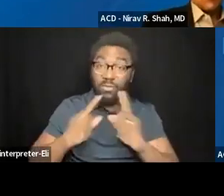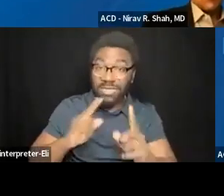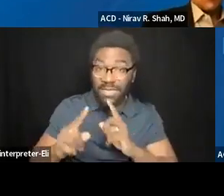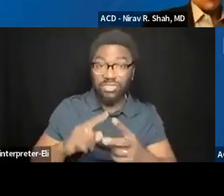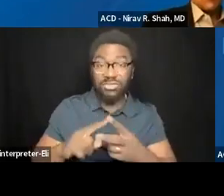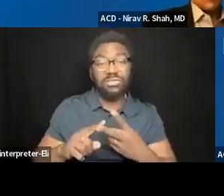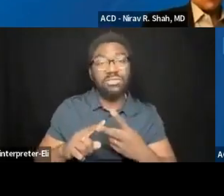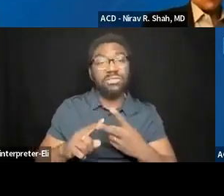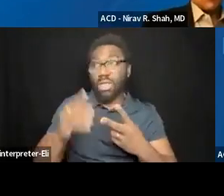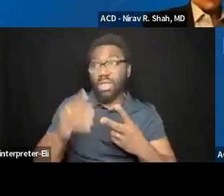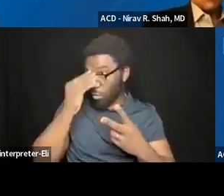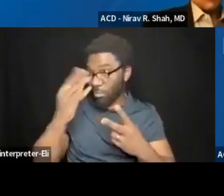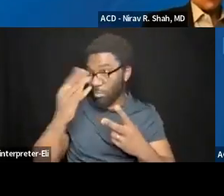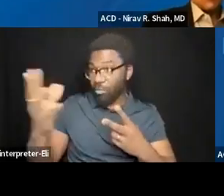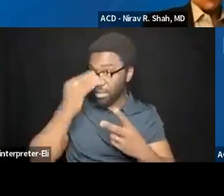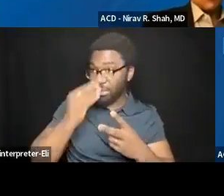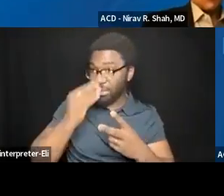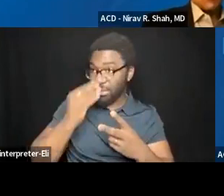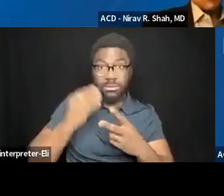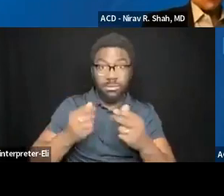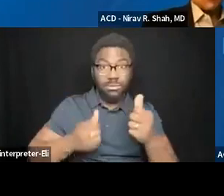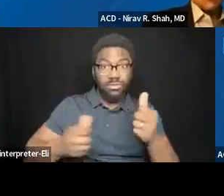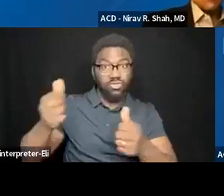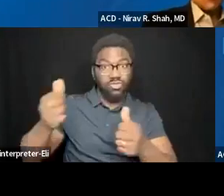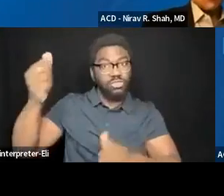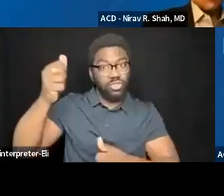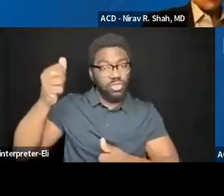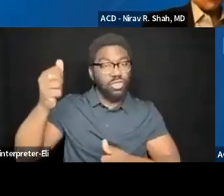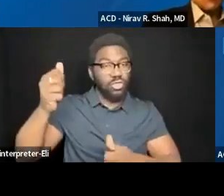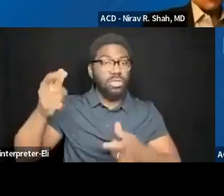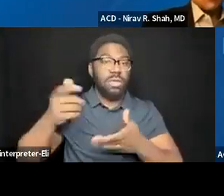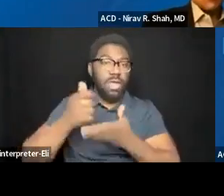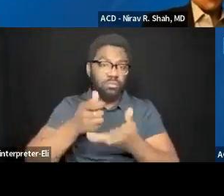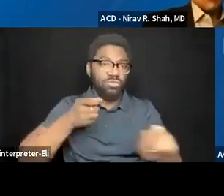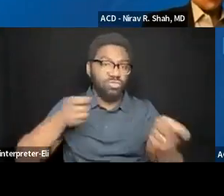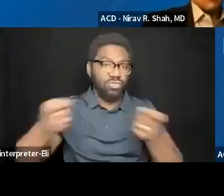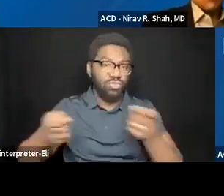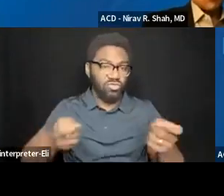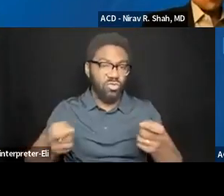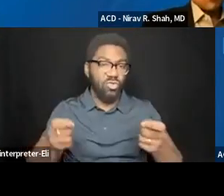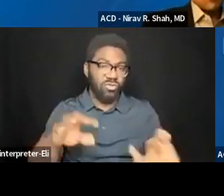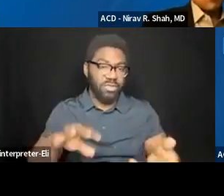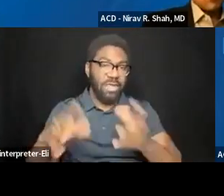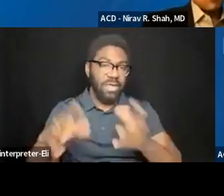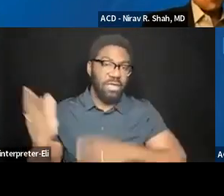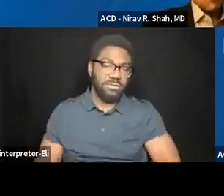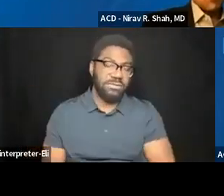that mitigates the chaos, that controls the chaos. So thank you.